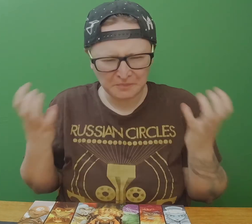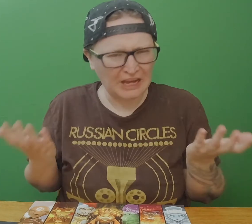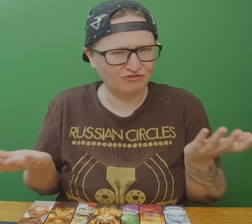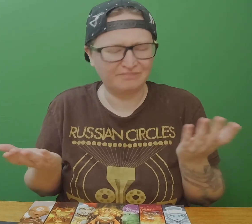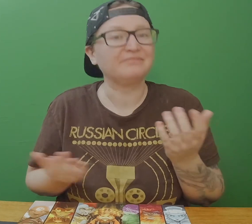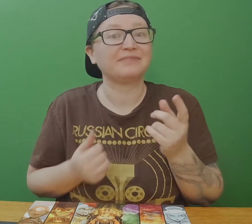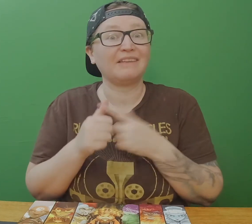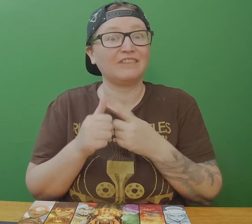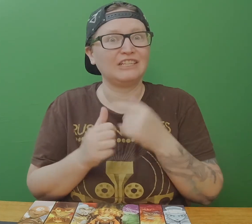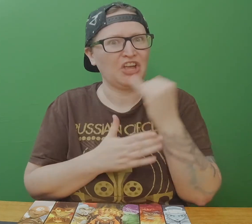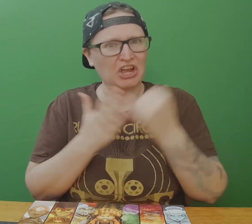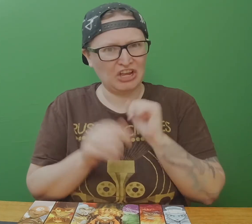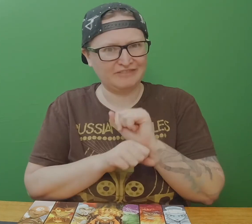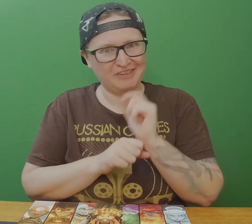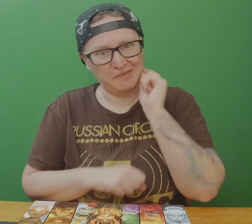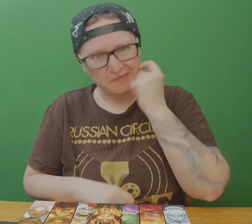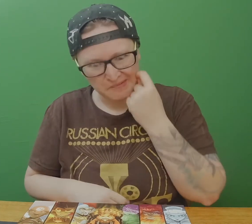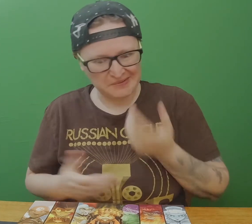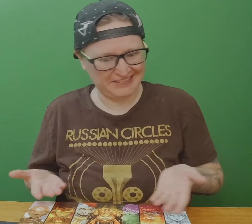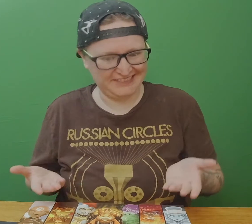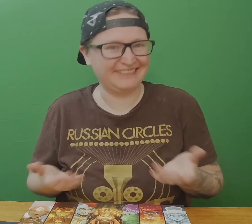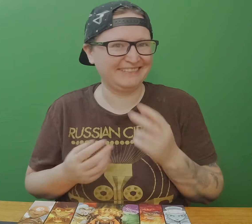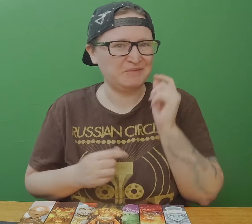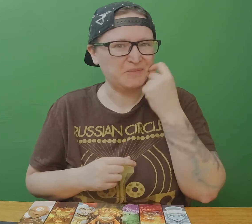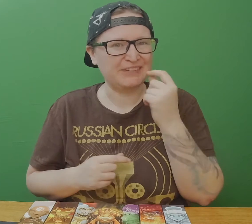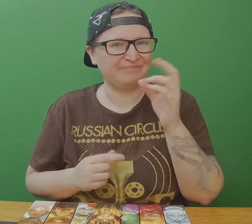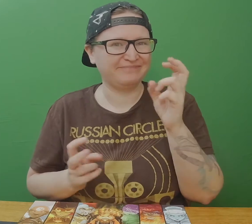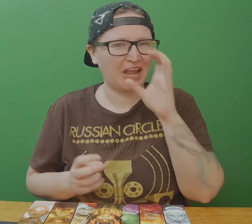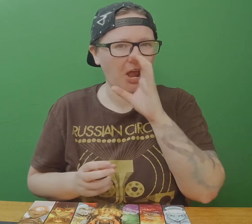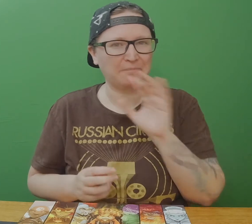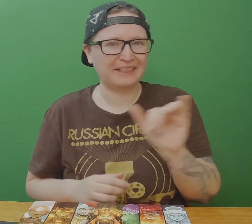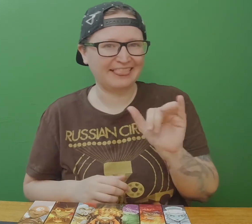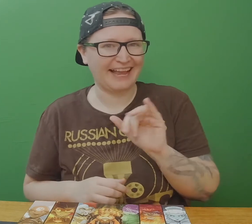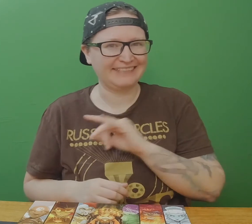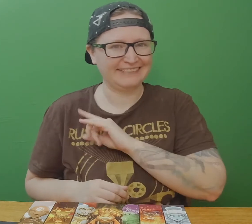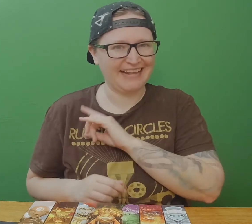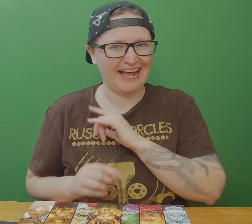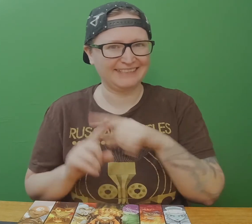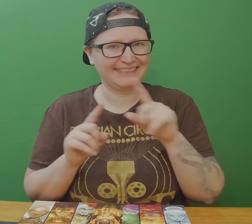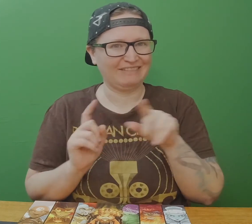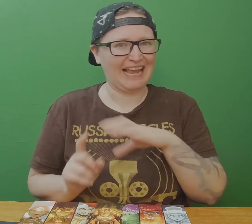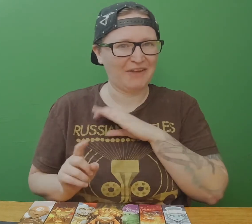So the reason I love this game so much first of all is the artwork it's so cool it's like a comic